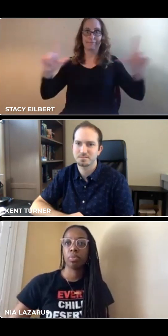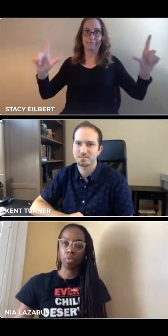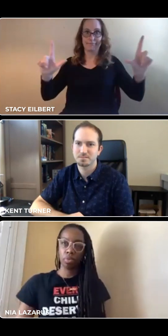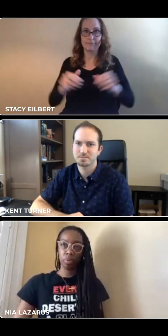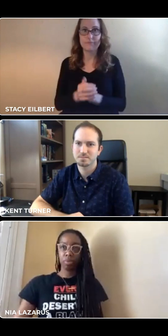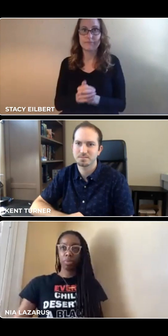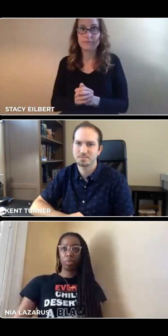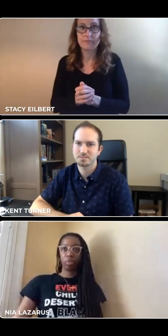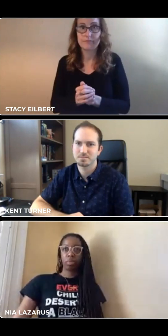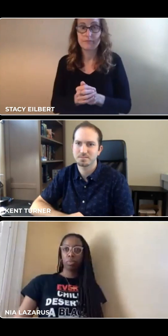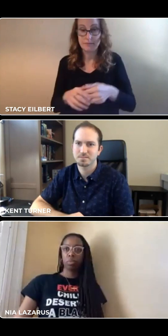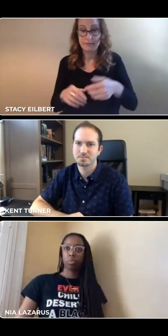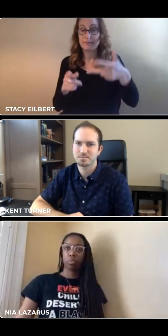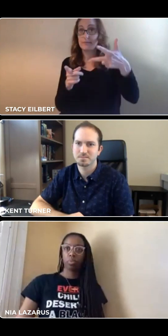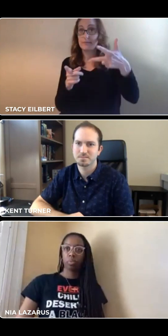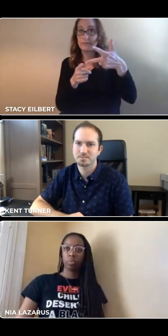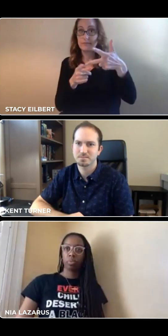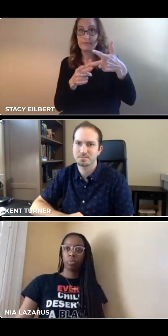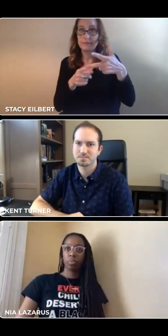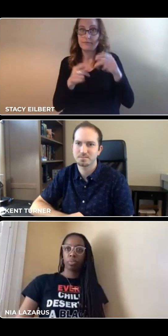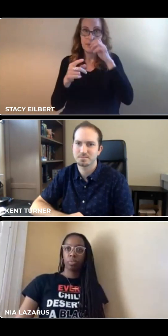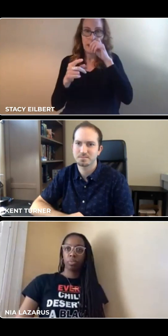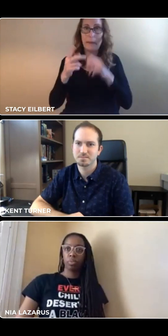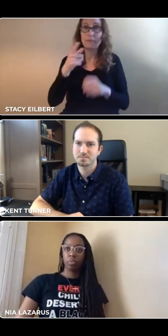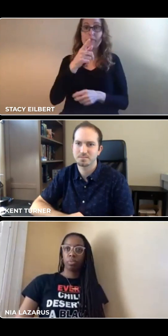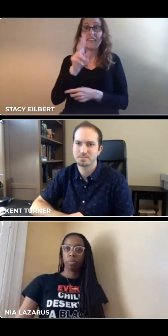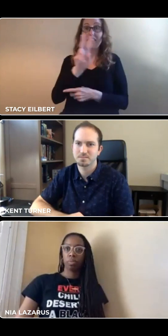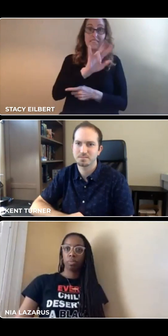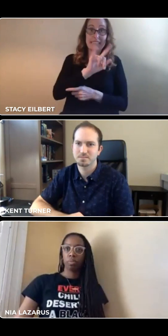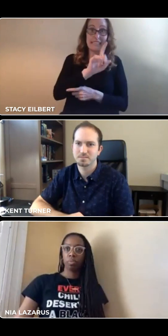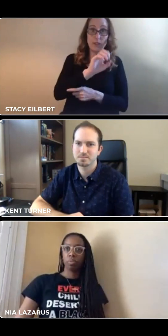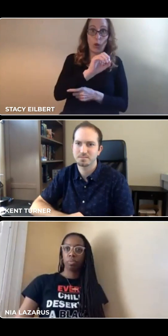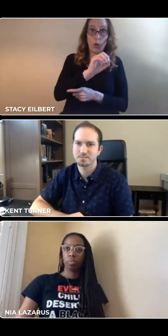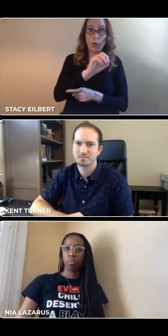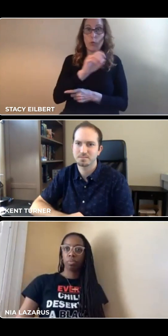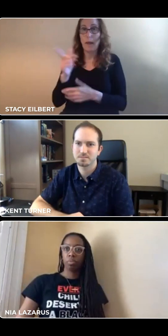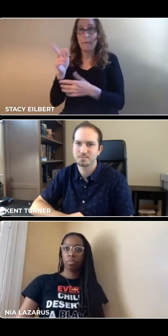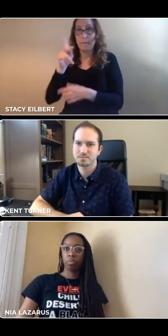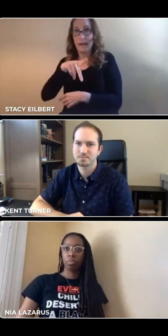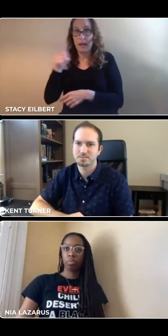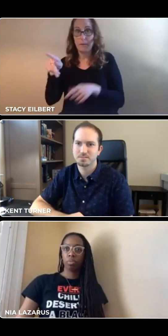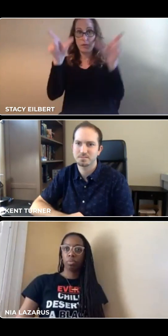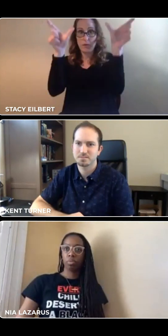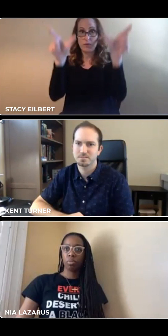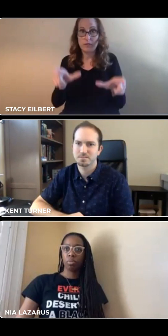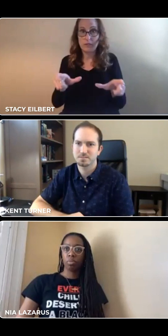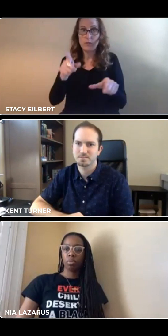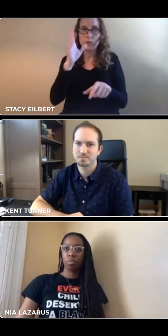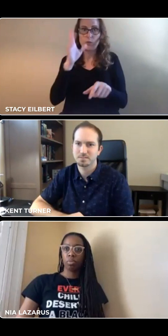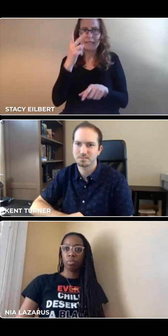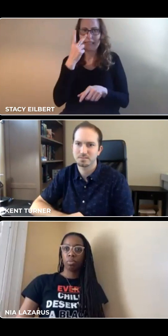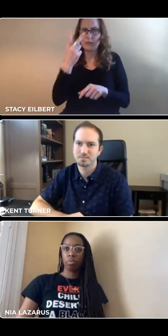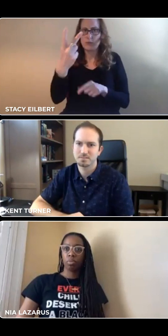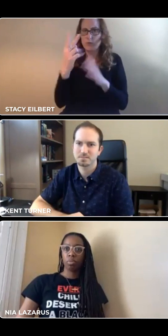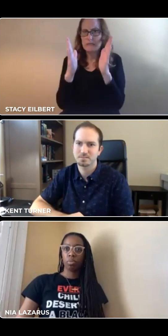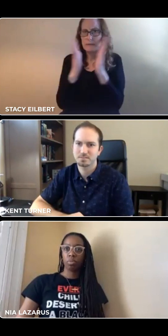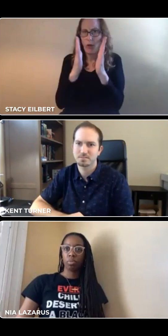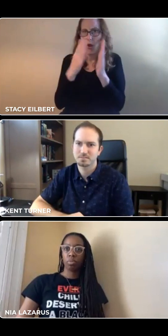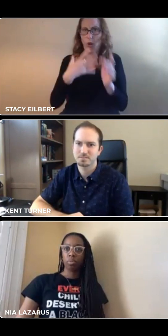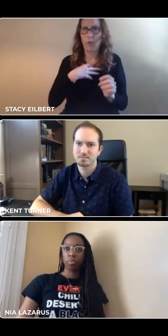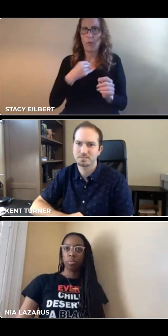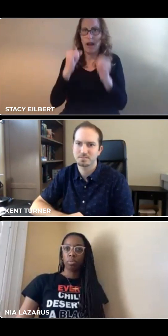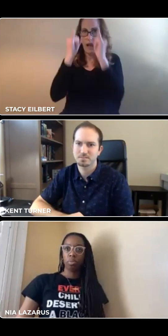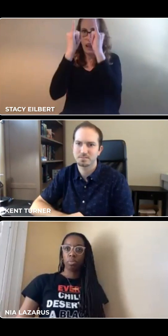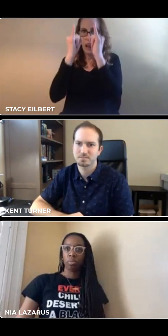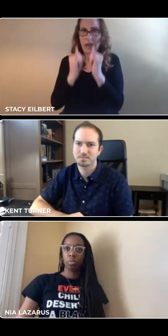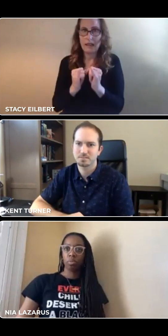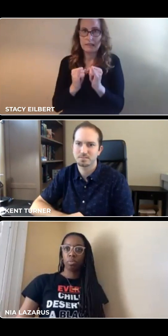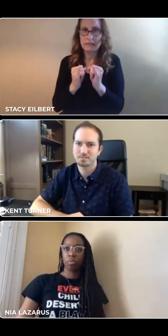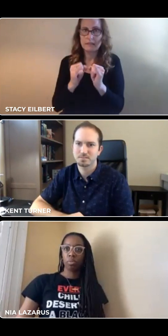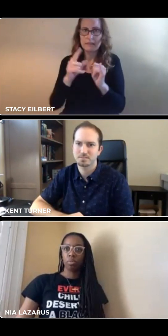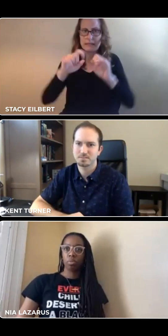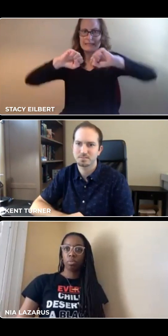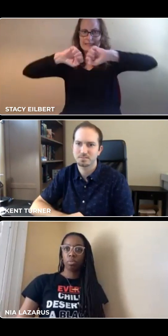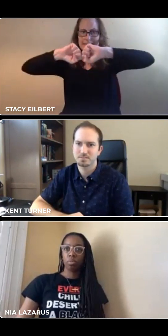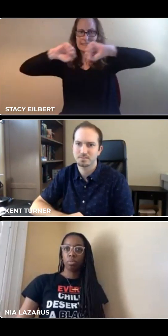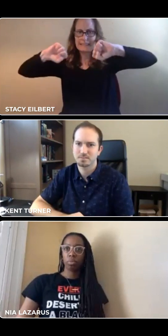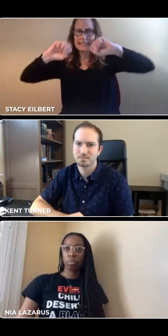screen by clicking "full-screen mode" for easier viewing. In between the PowerPoint